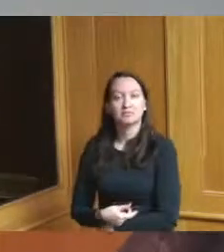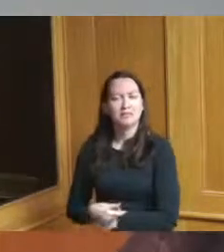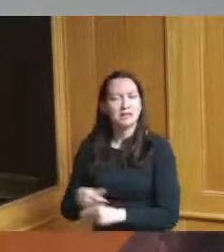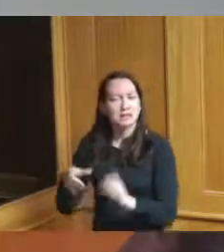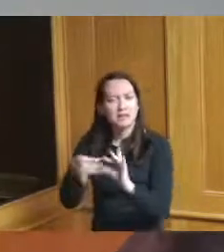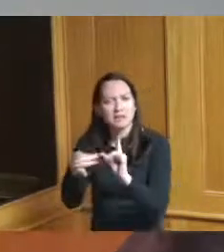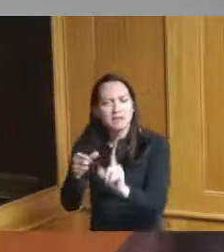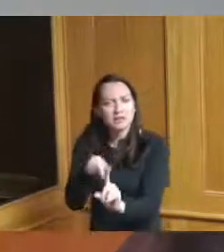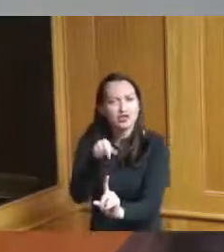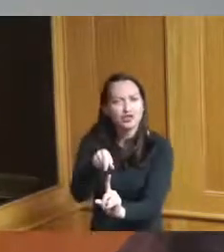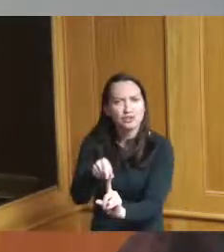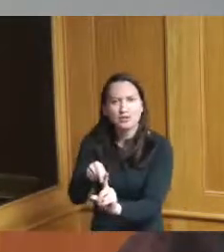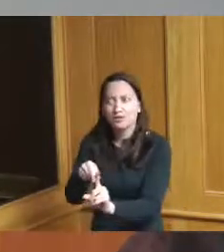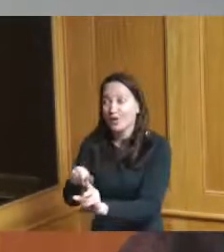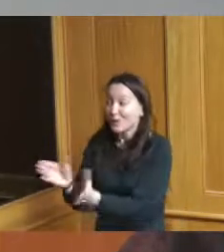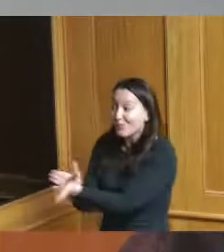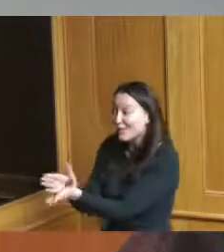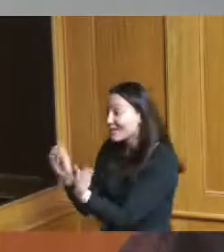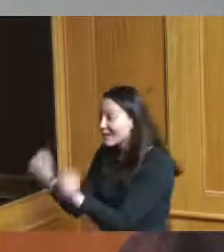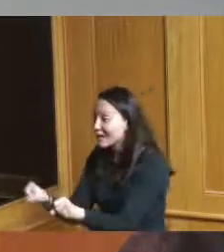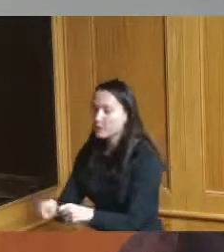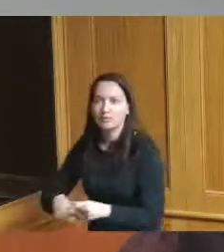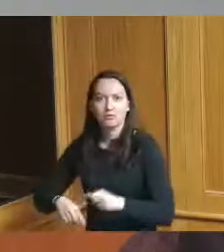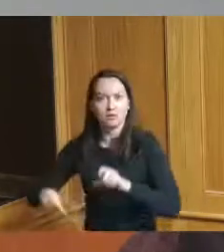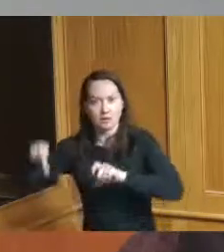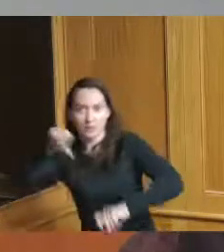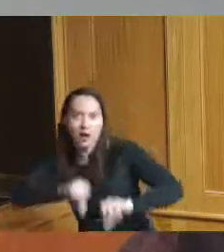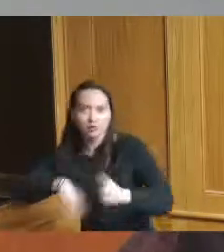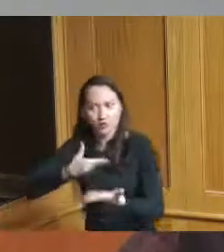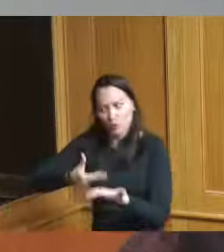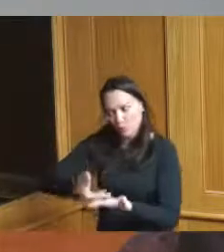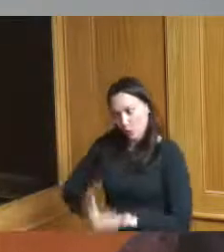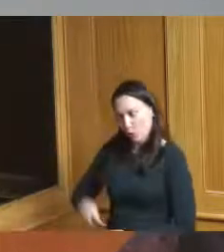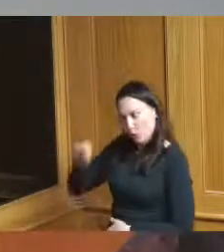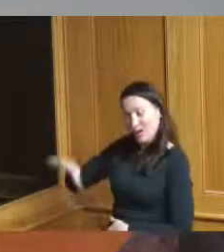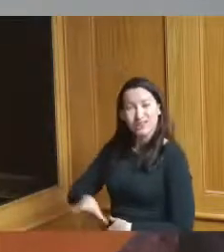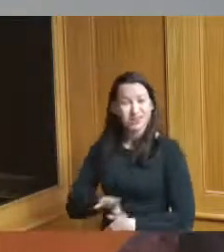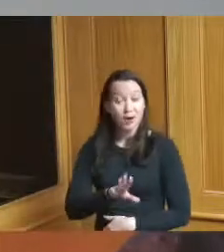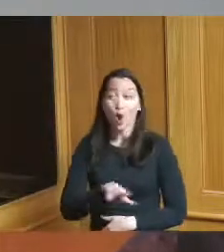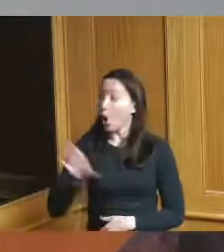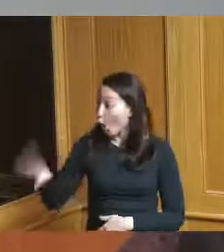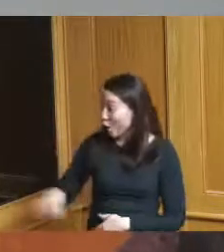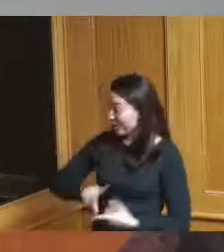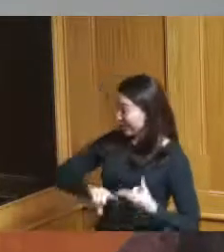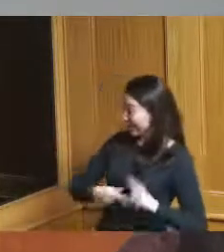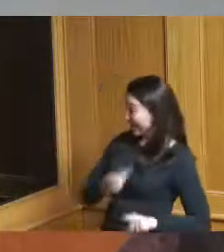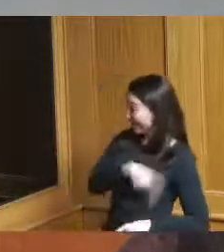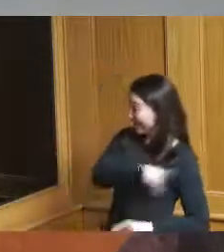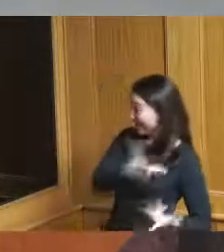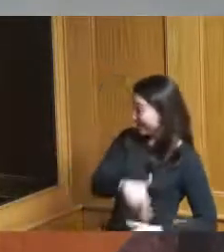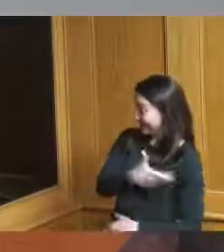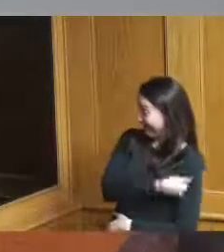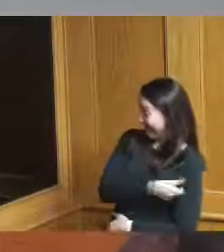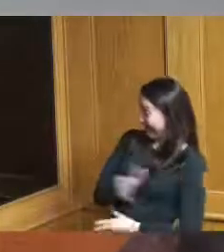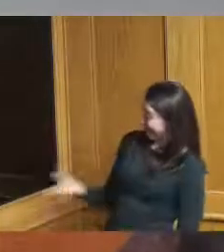it validators is it medical science is it I mean your friends got it I mean the pure peer-to-peer